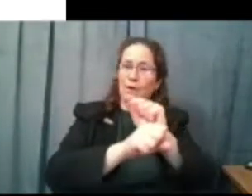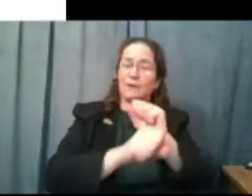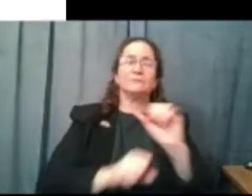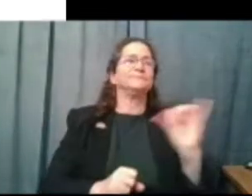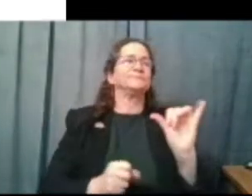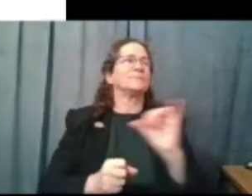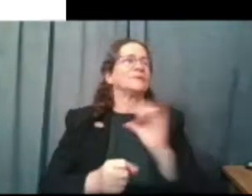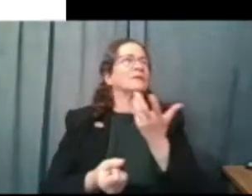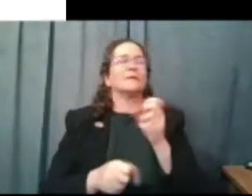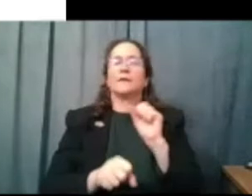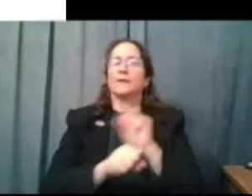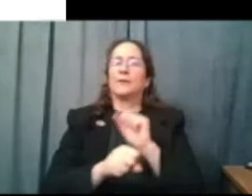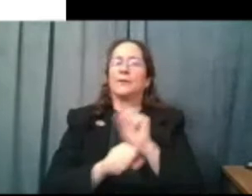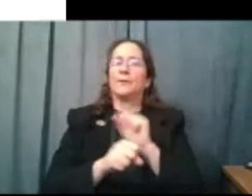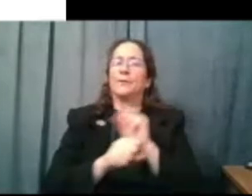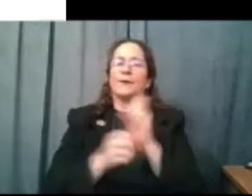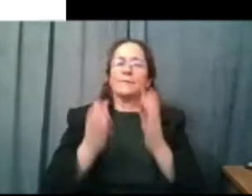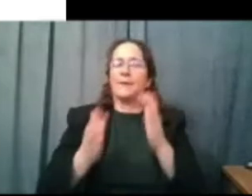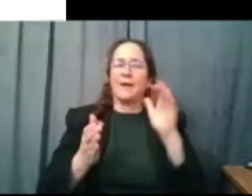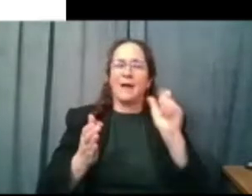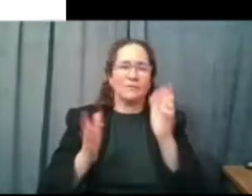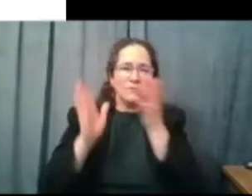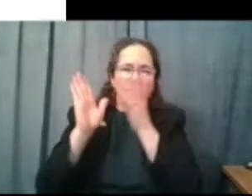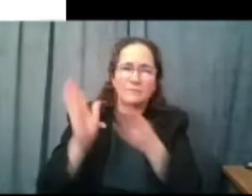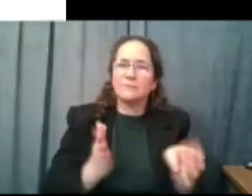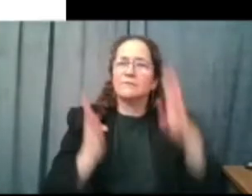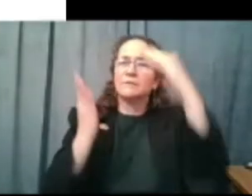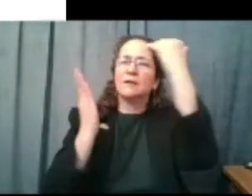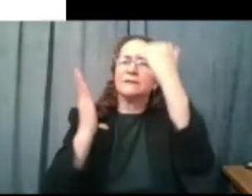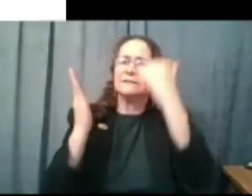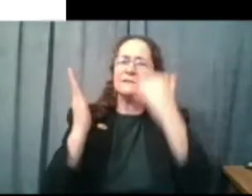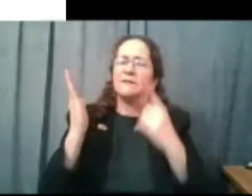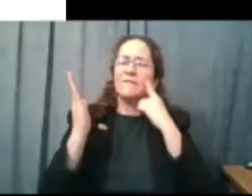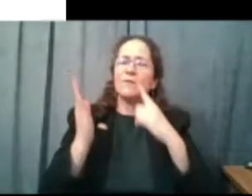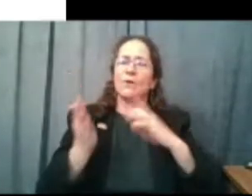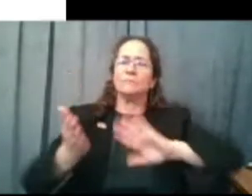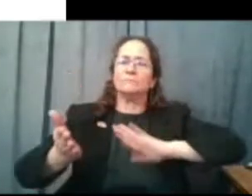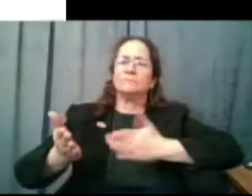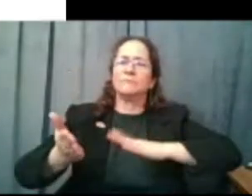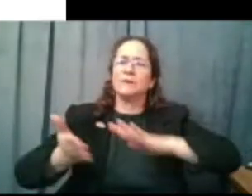is how we prepare food and we have to follow this list so it's just a great organizational tool